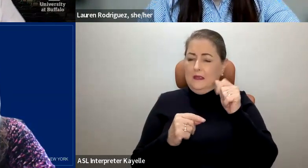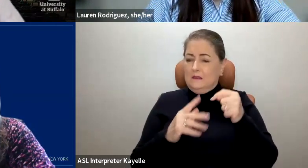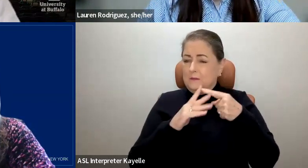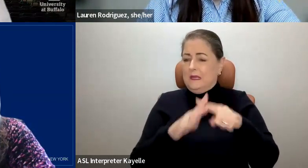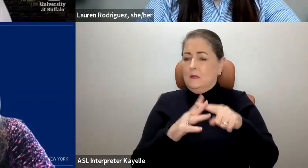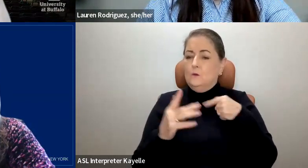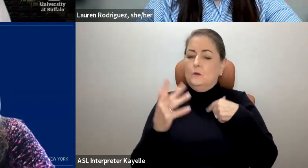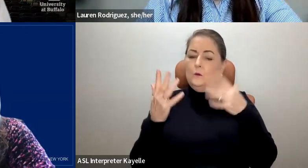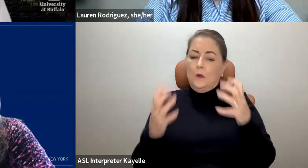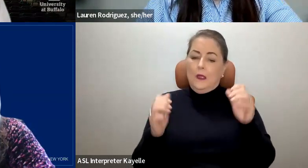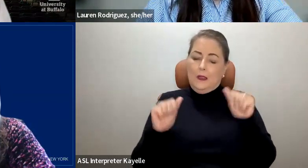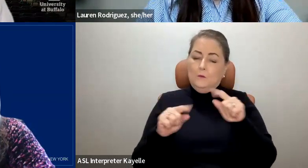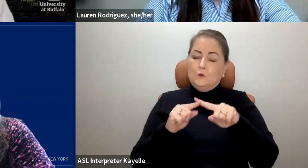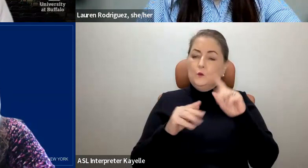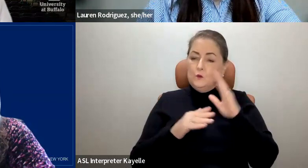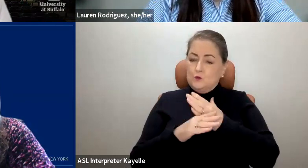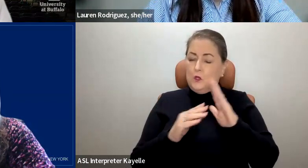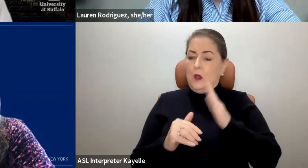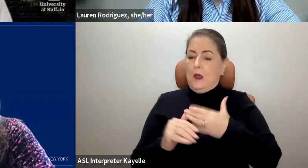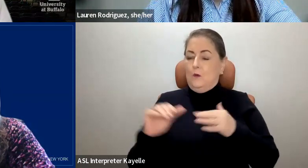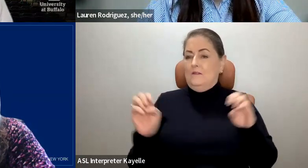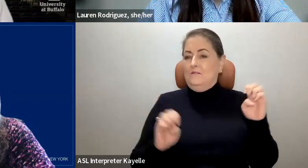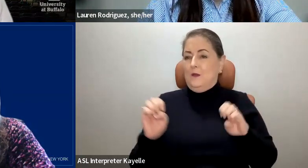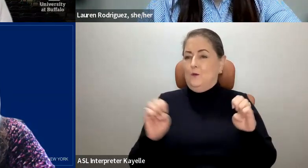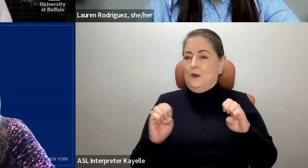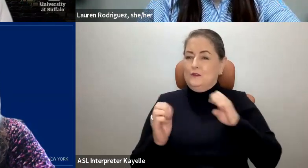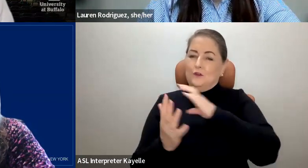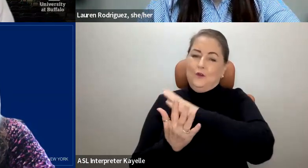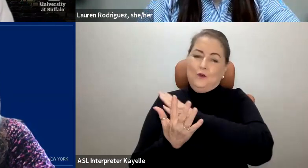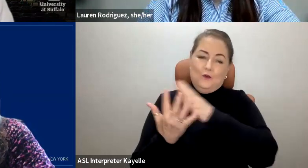be able to share our evaluations across all of SUNY. And what